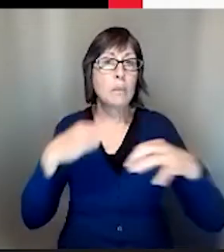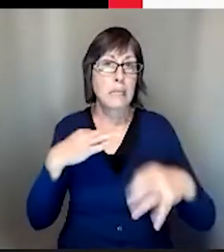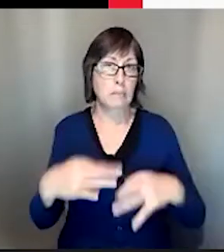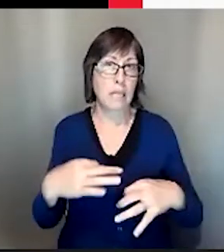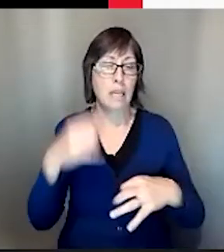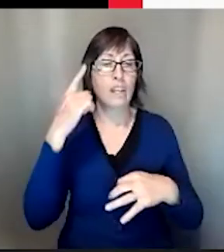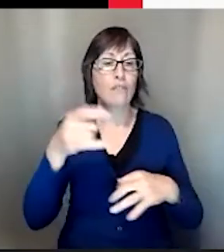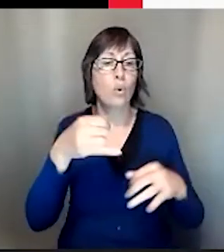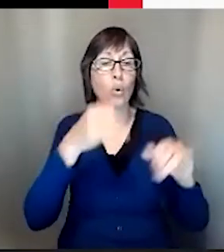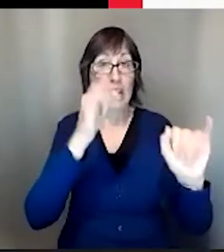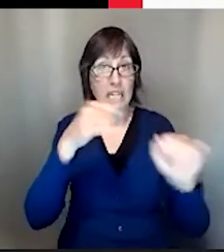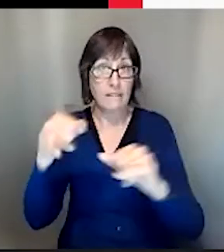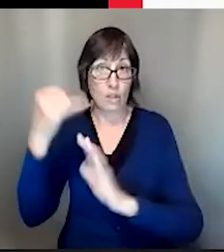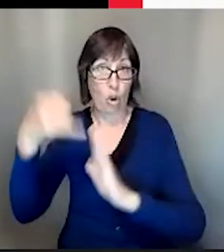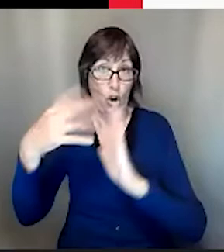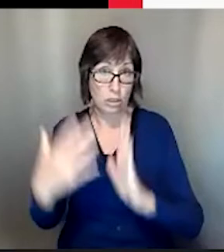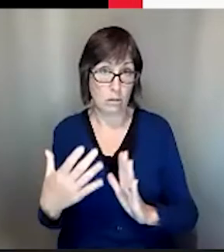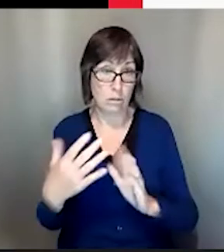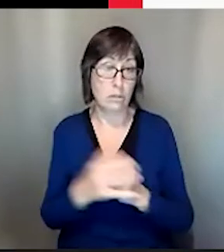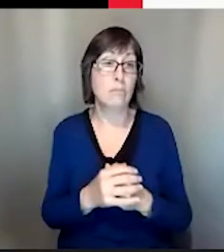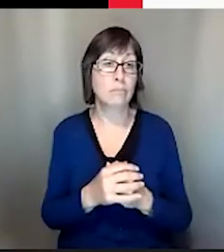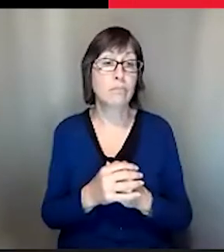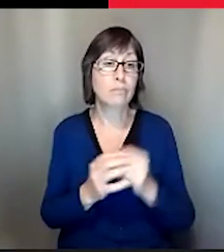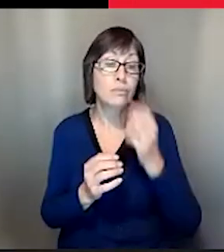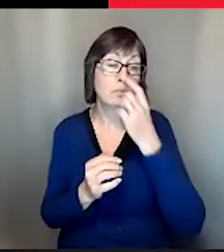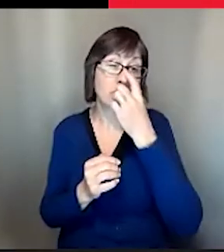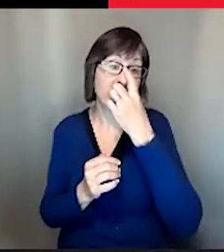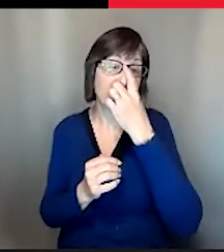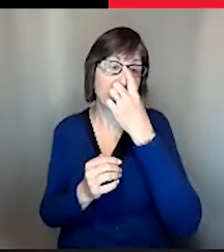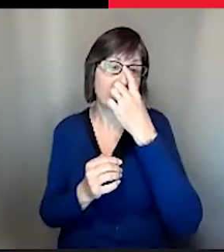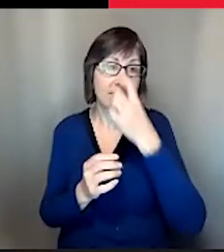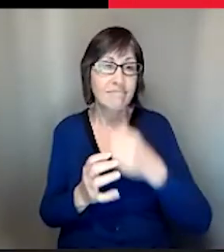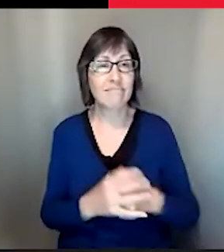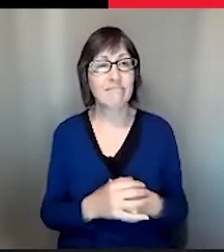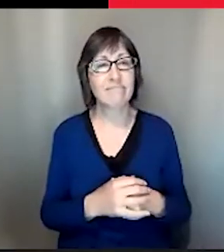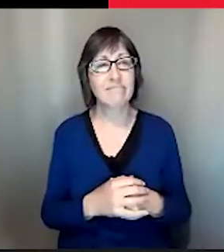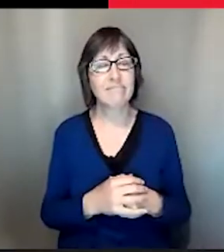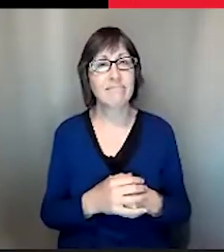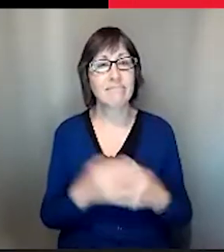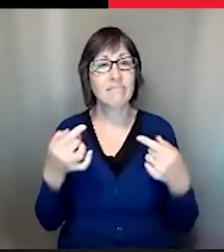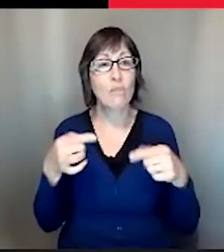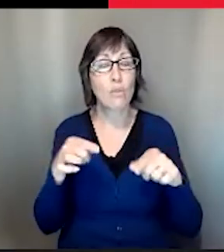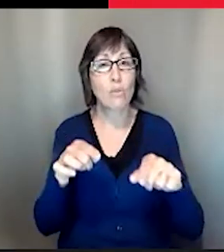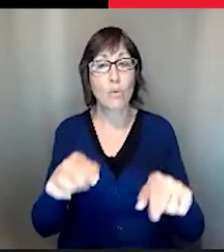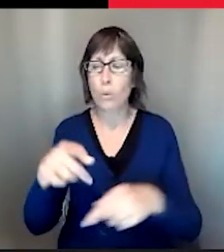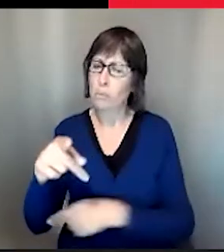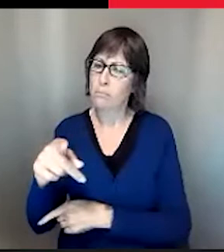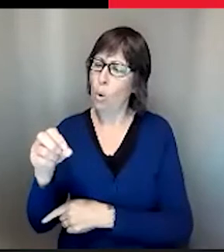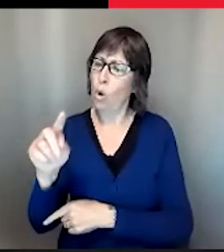application for an individual artist. Throughout the portal there will be instructions at the